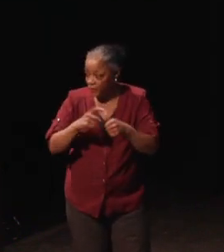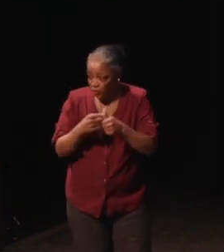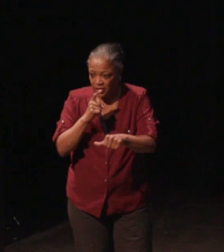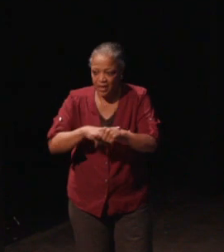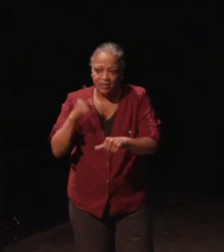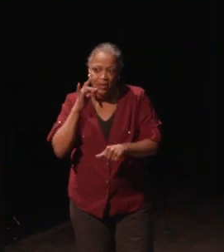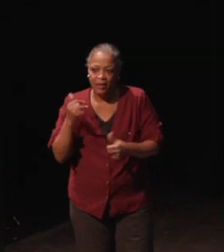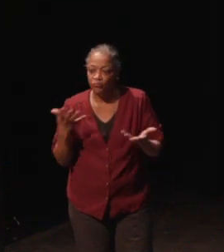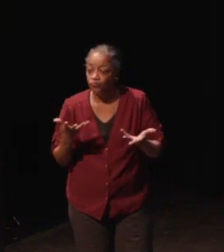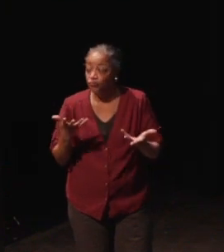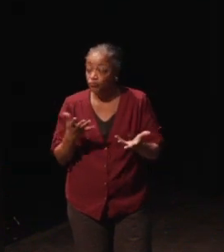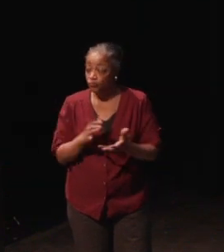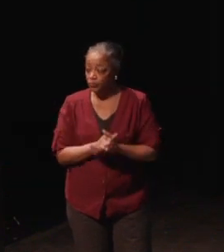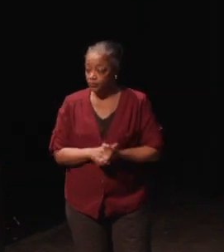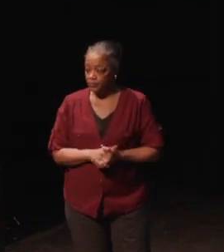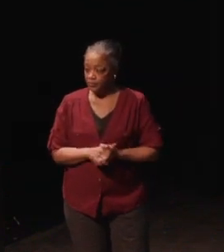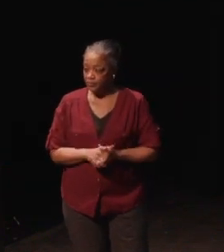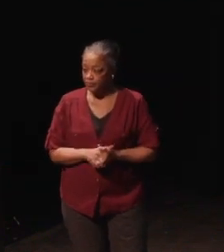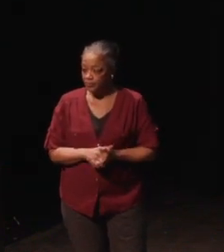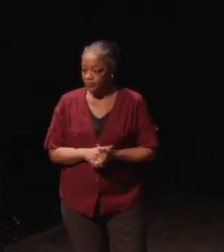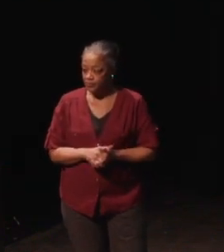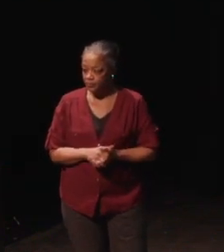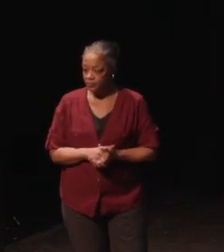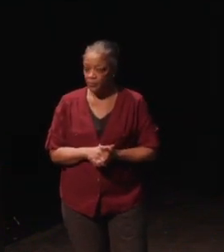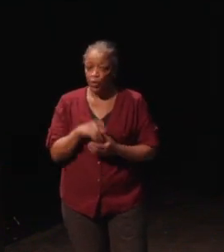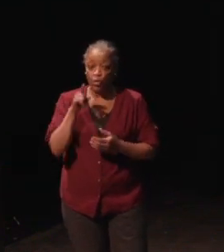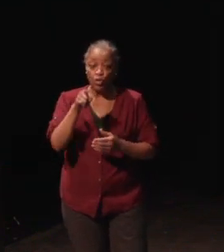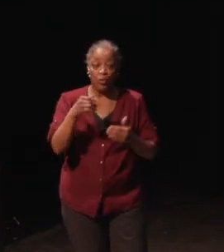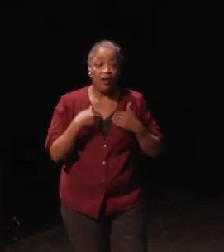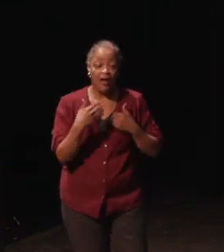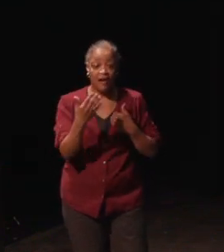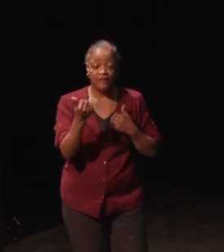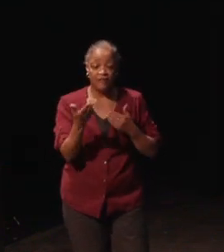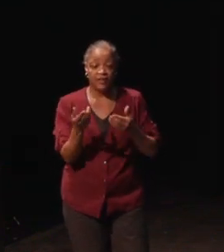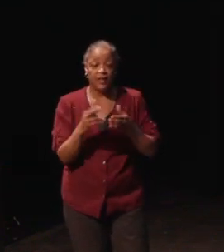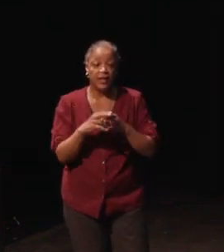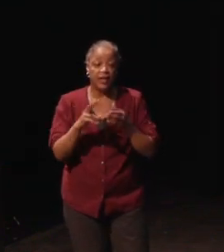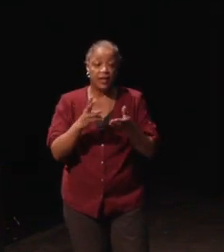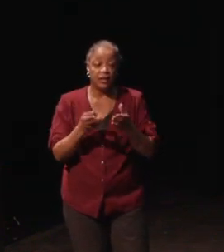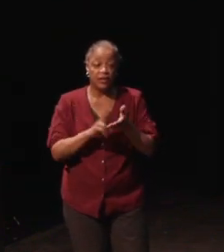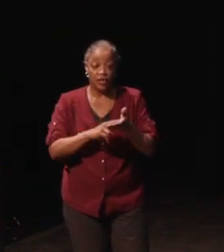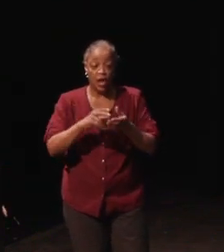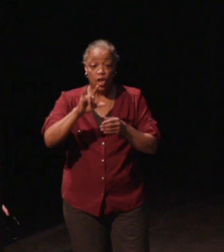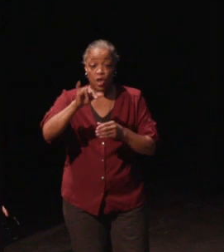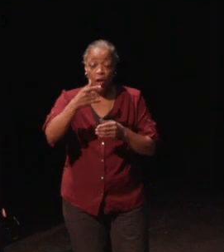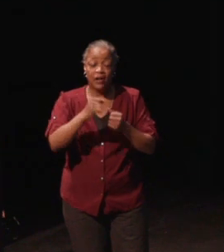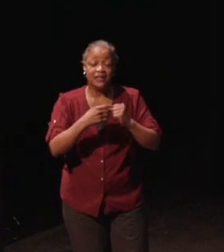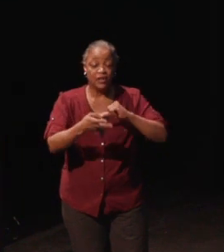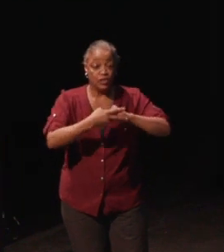You have 15 alarms in storage, you have 210 brooms storage,